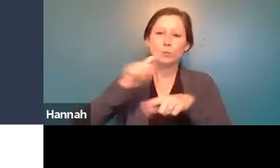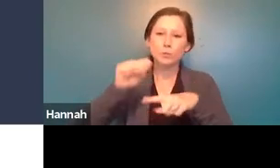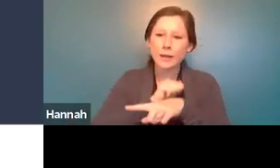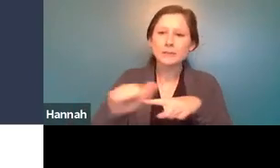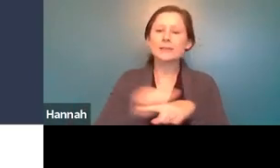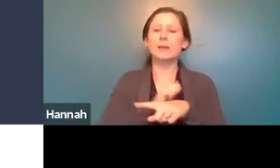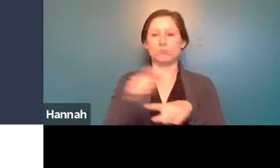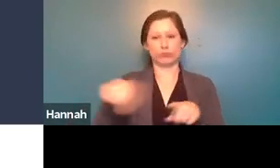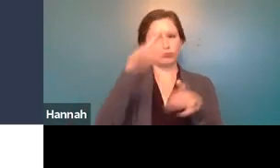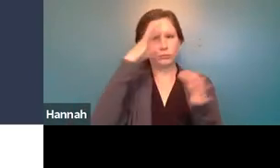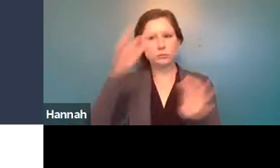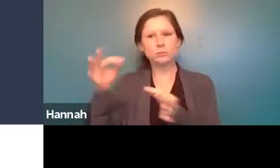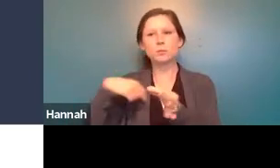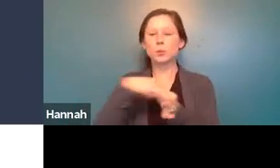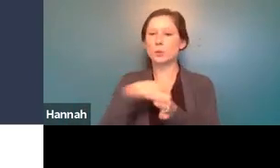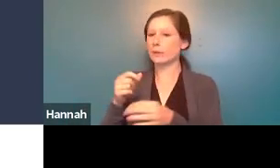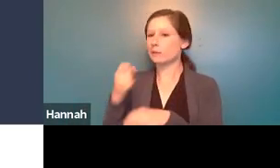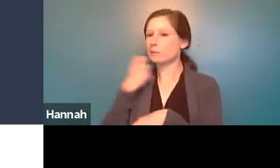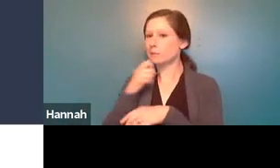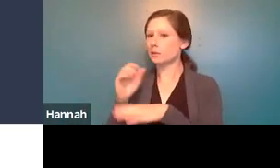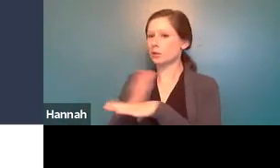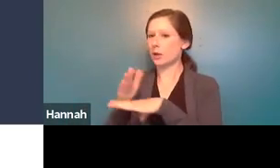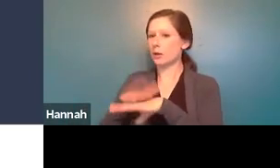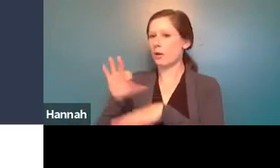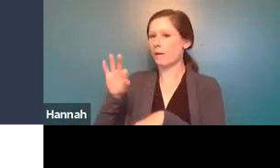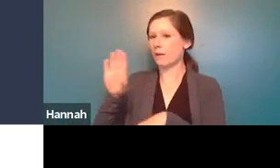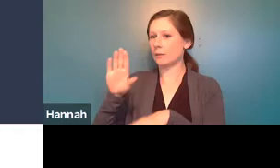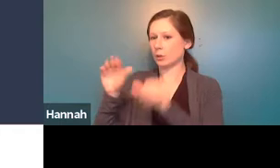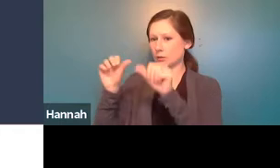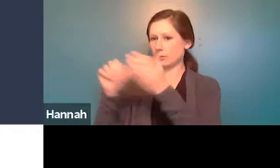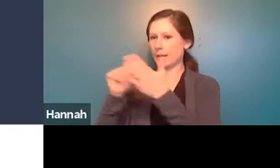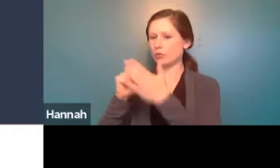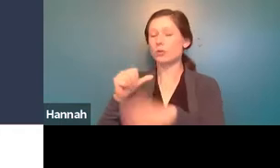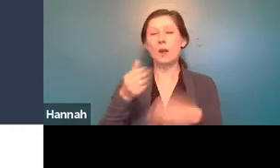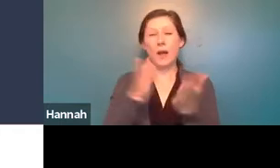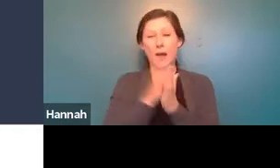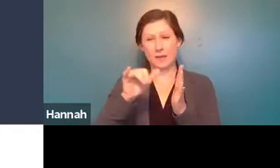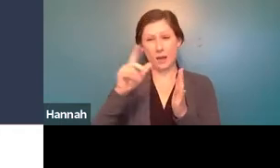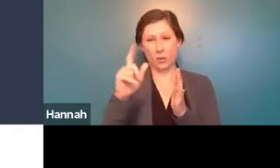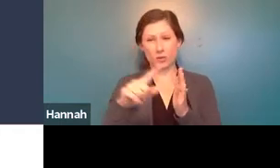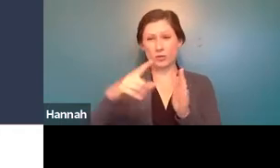Facebook page. But asking that same question six months from now, we'll get a probably completely different answer